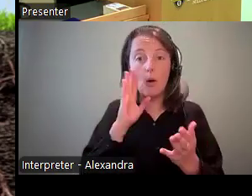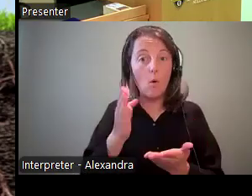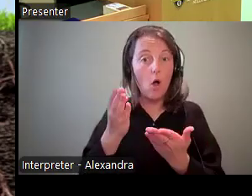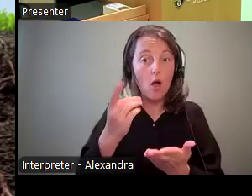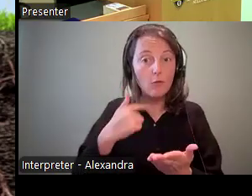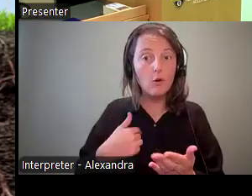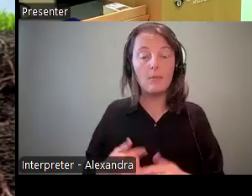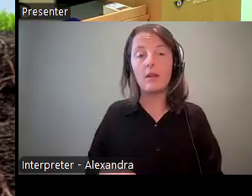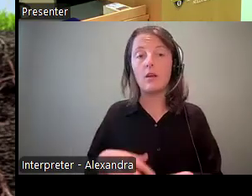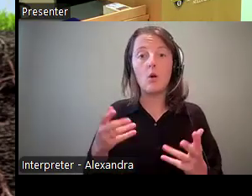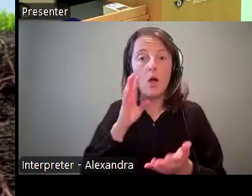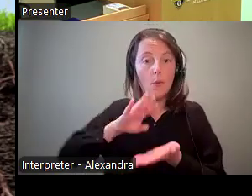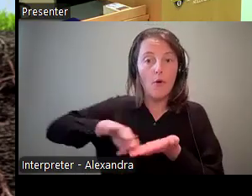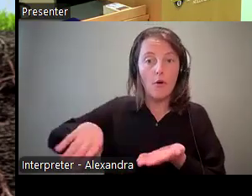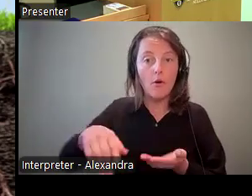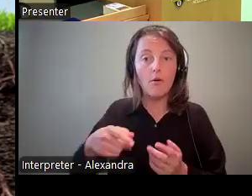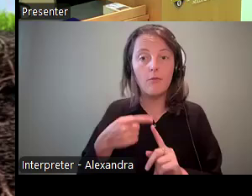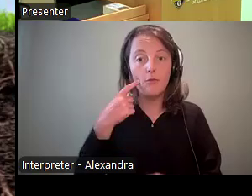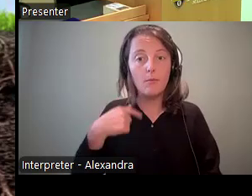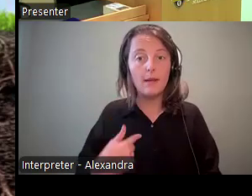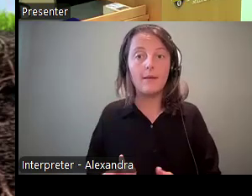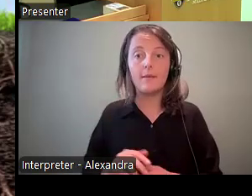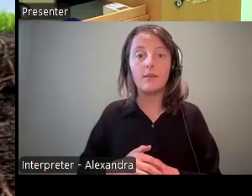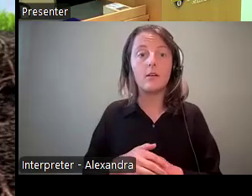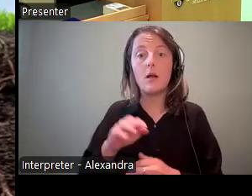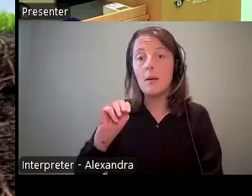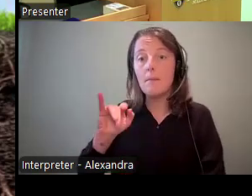where the microaggressions are going to come from, what the microaggressions actually mean,